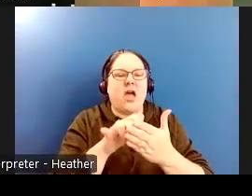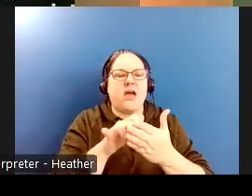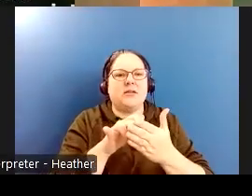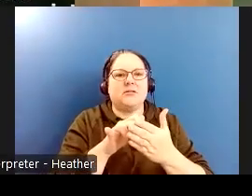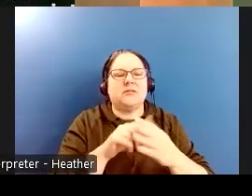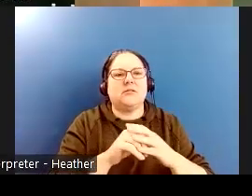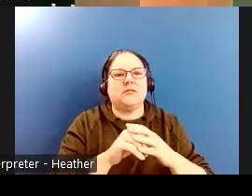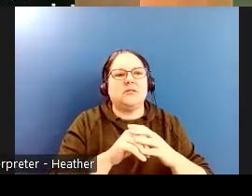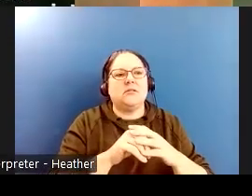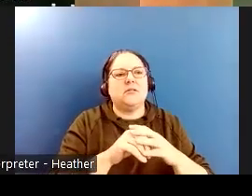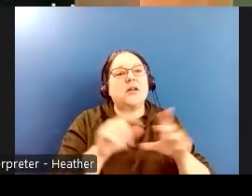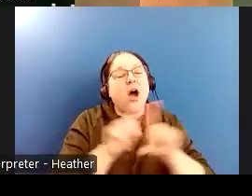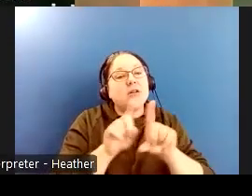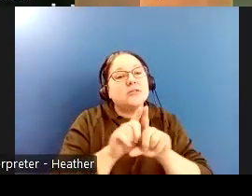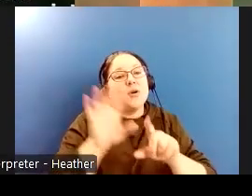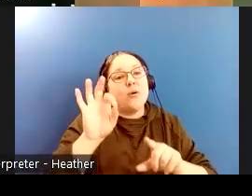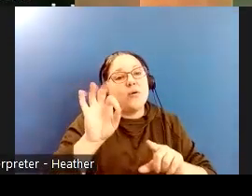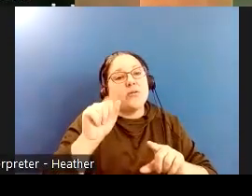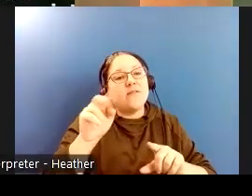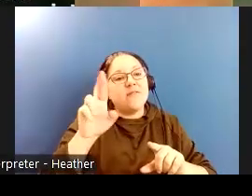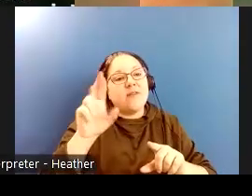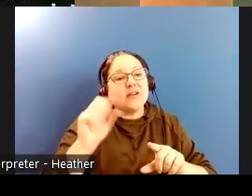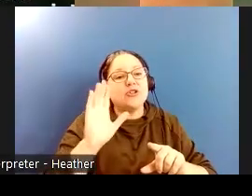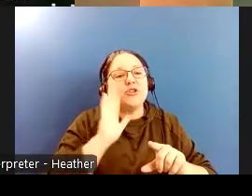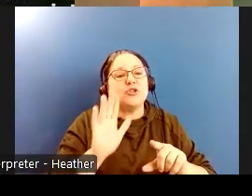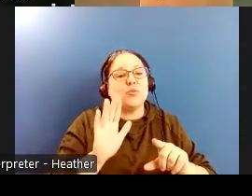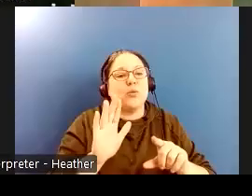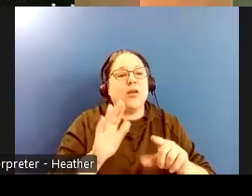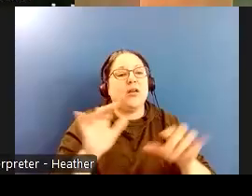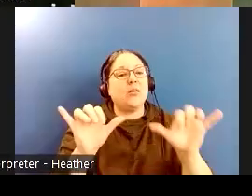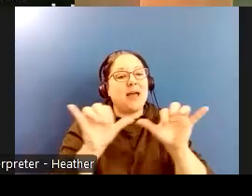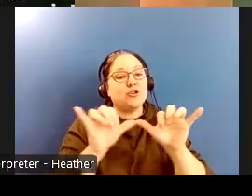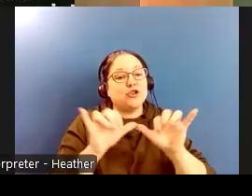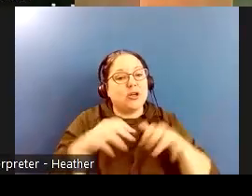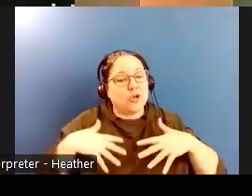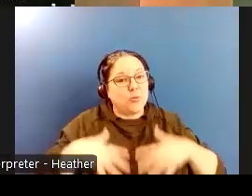those factors also load onto depression measured through two different uh surveys and then also